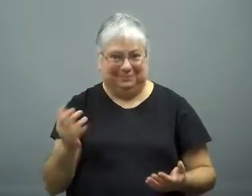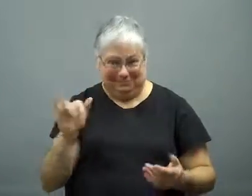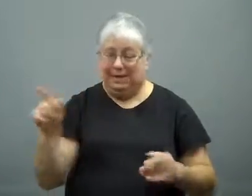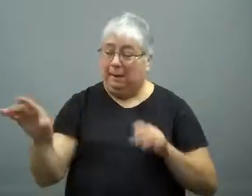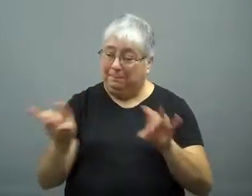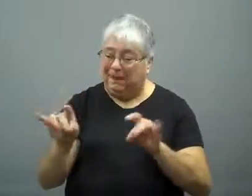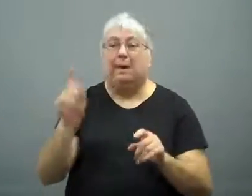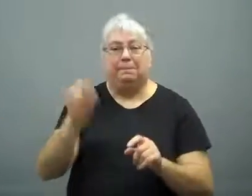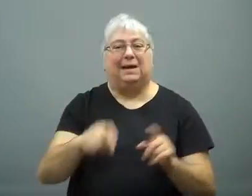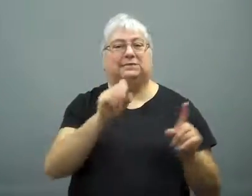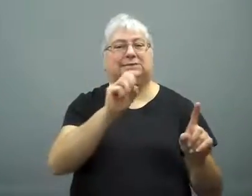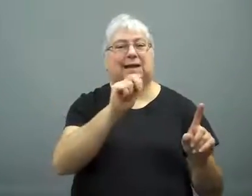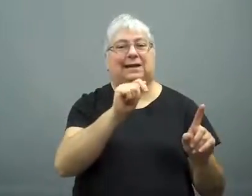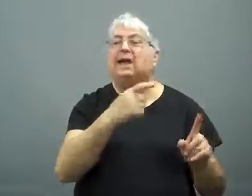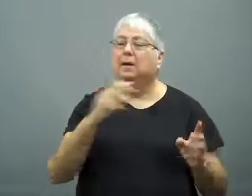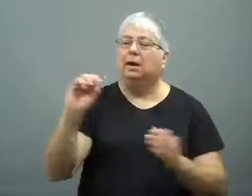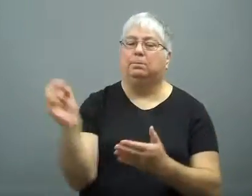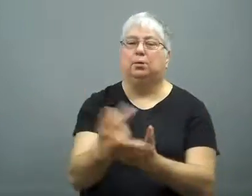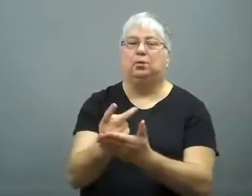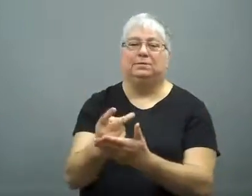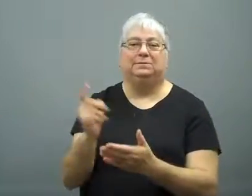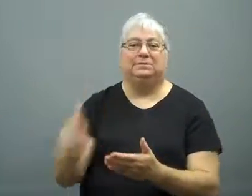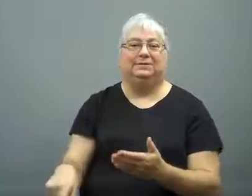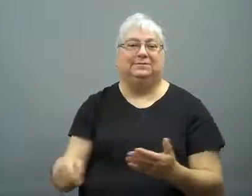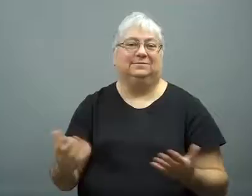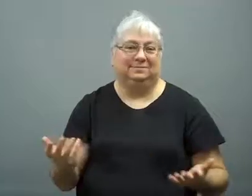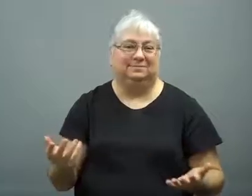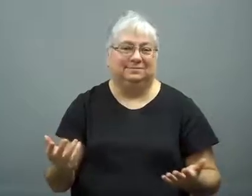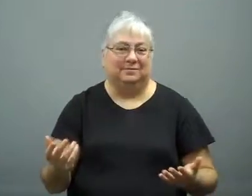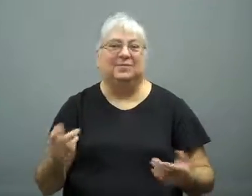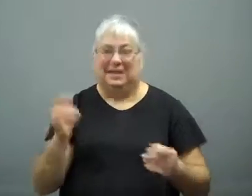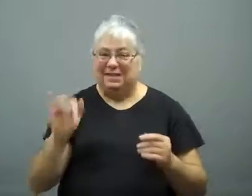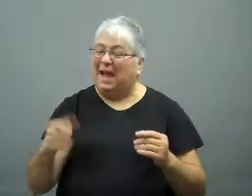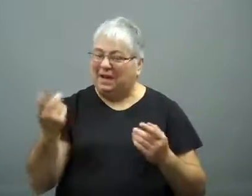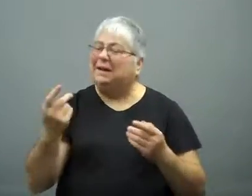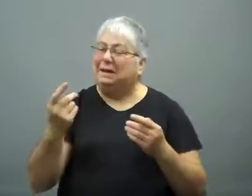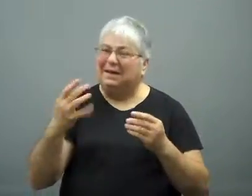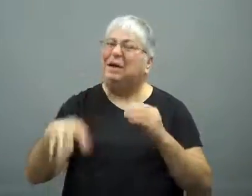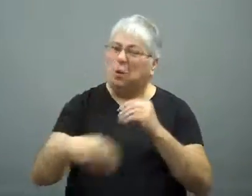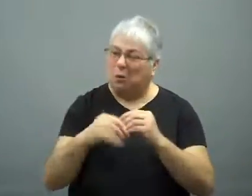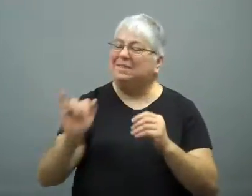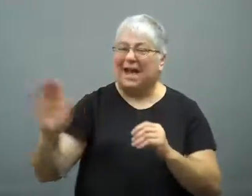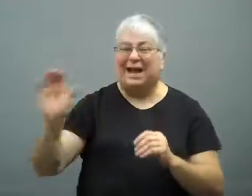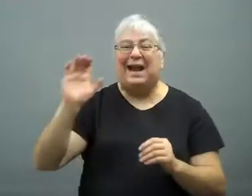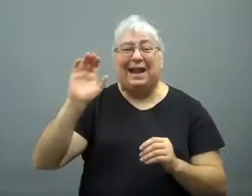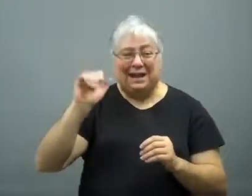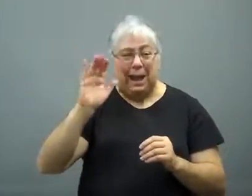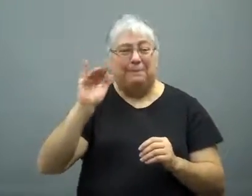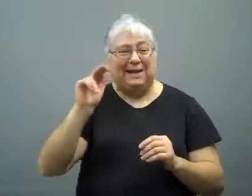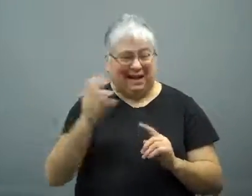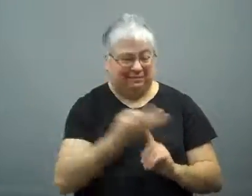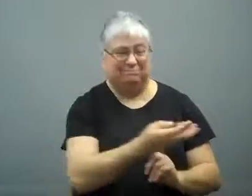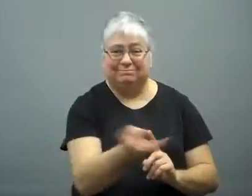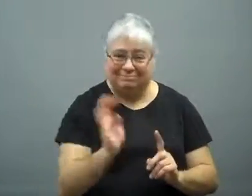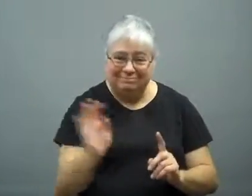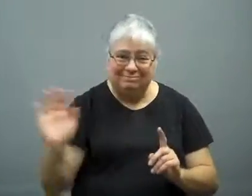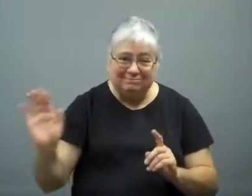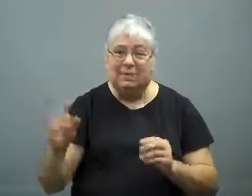Once they are nominated, the Senate has to confirm them.